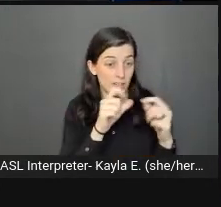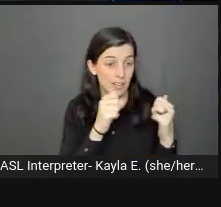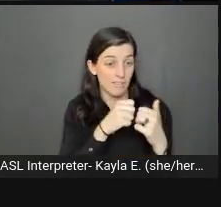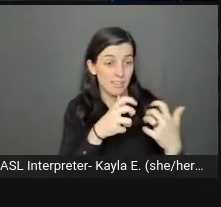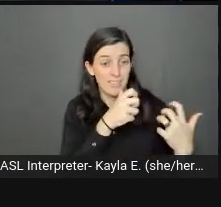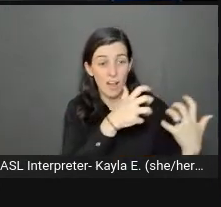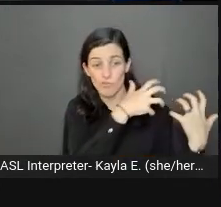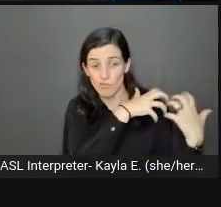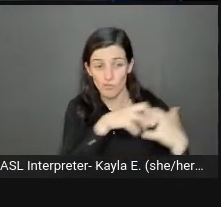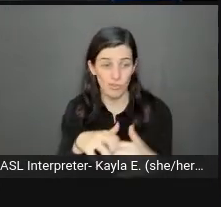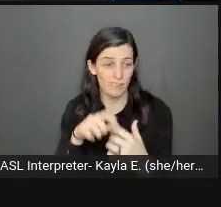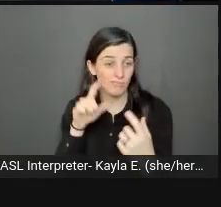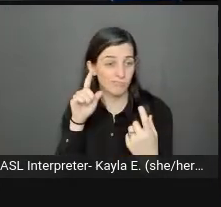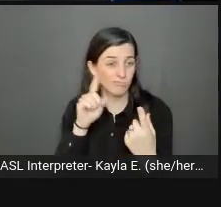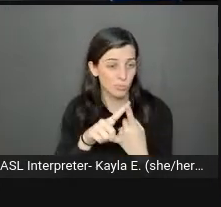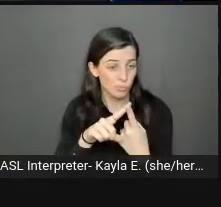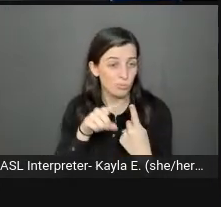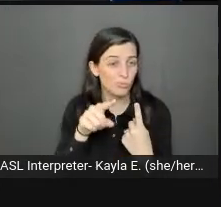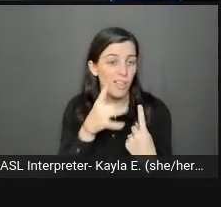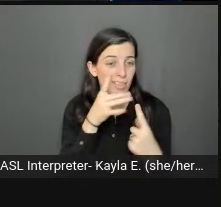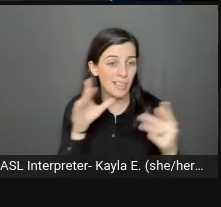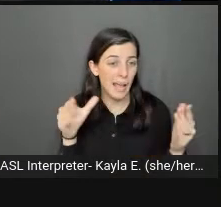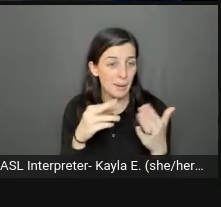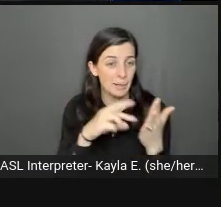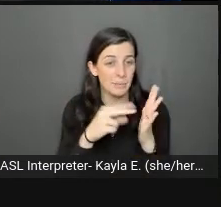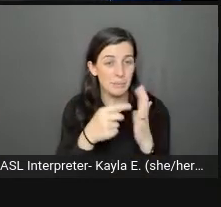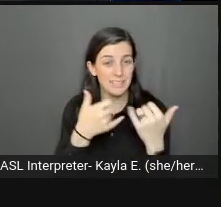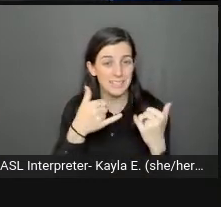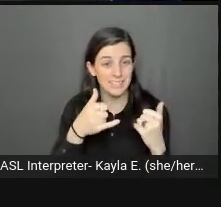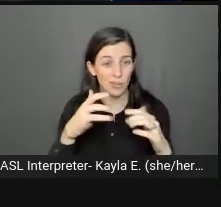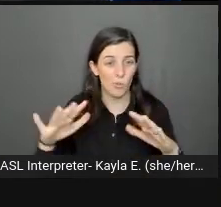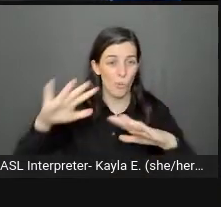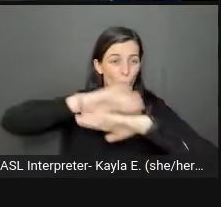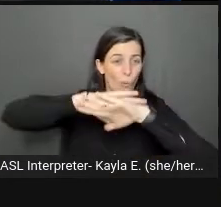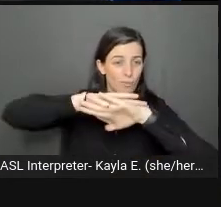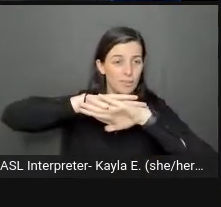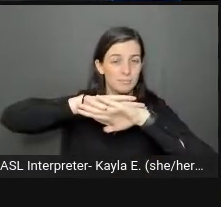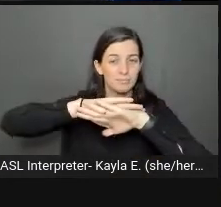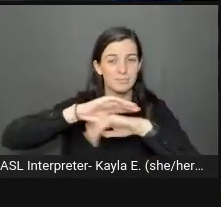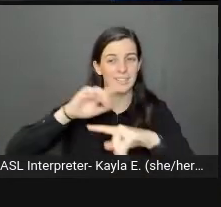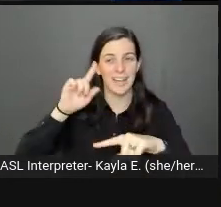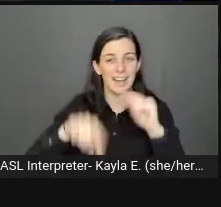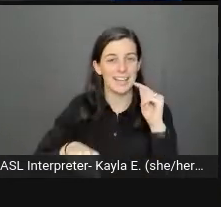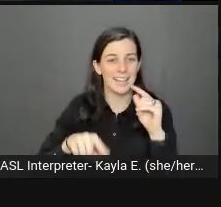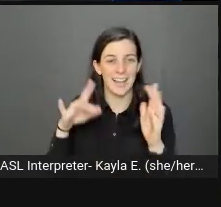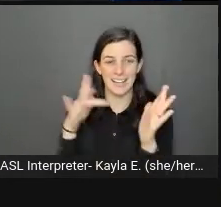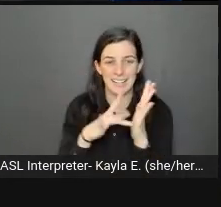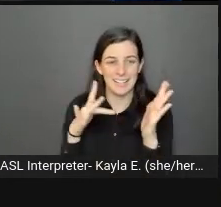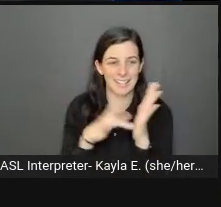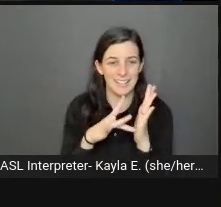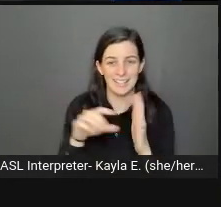on the underlying page, so I can't access these buttons at all. That's not great.